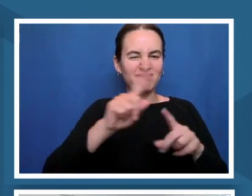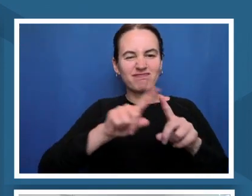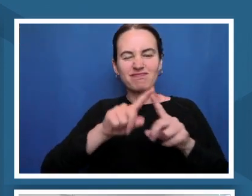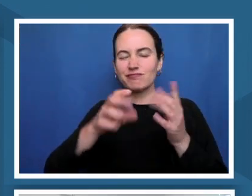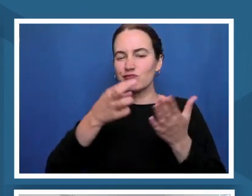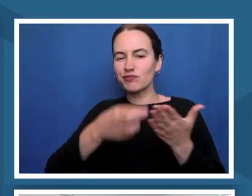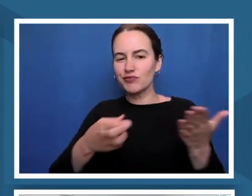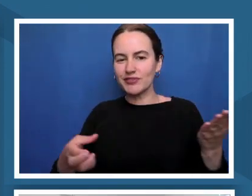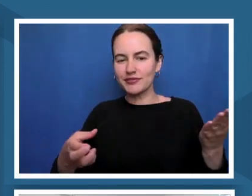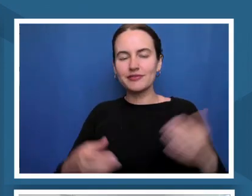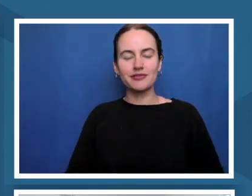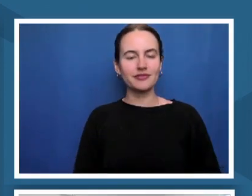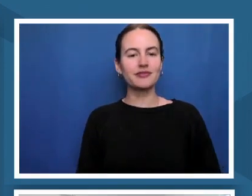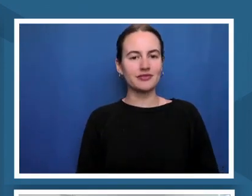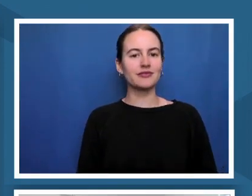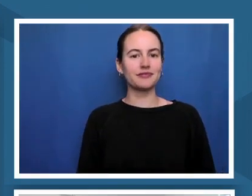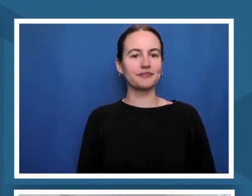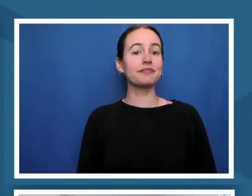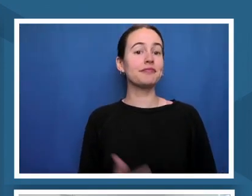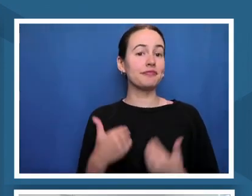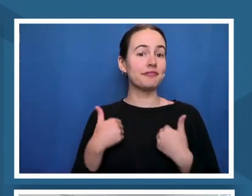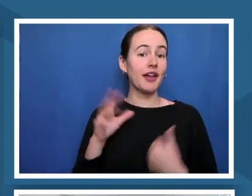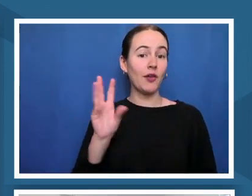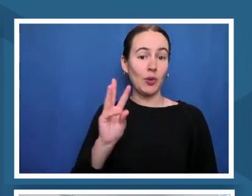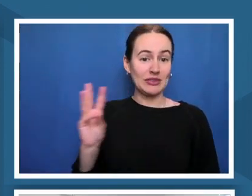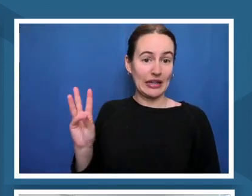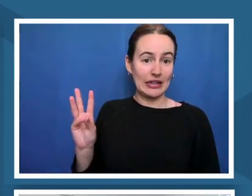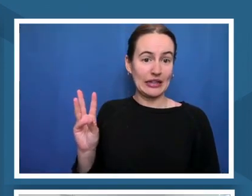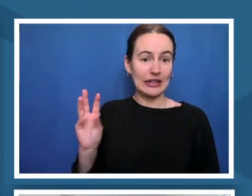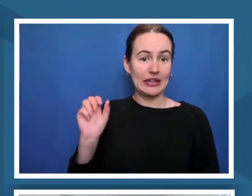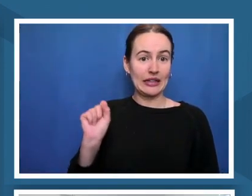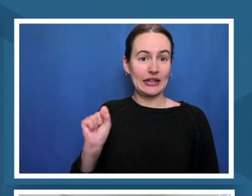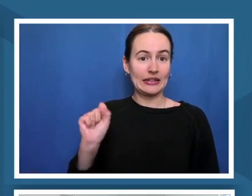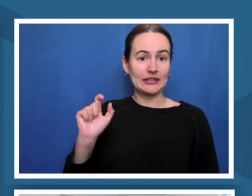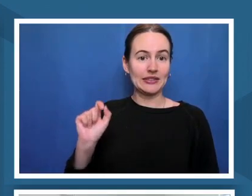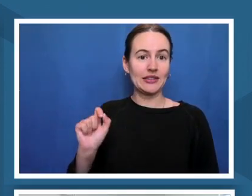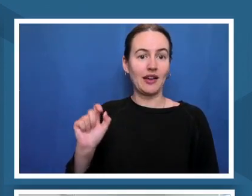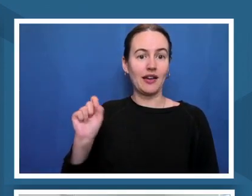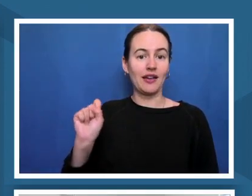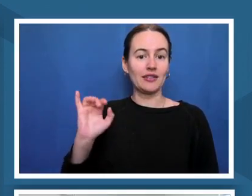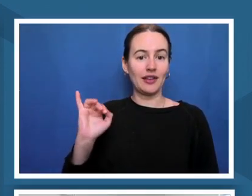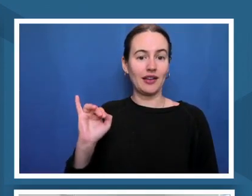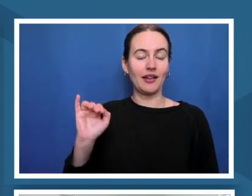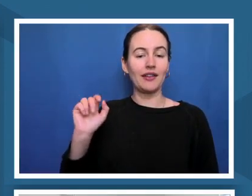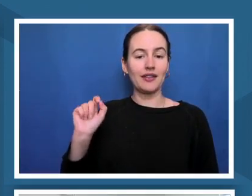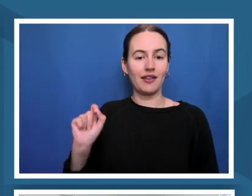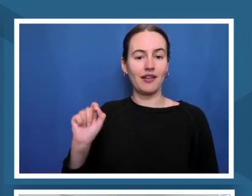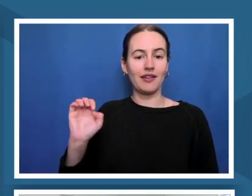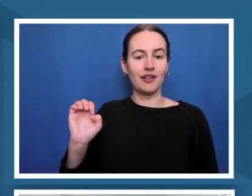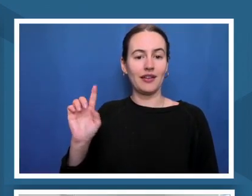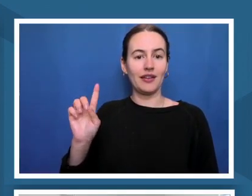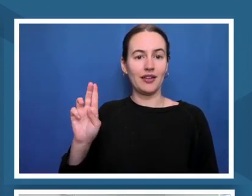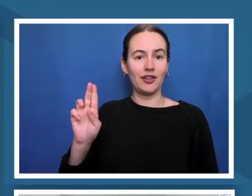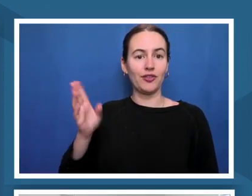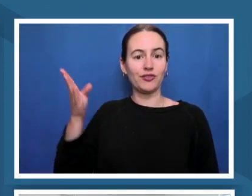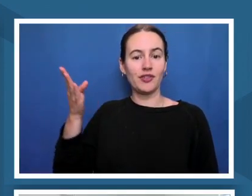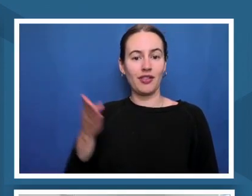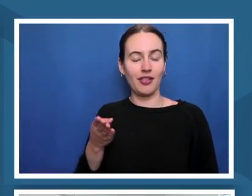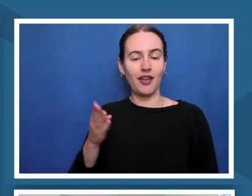you can visit this website s dot s i dot e d u